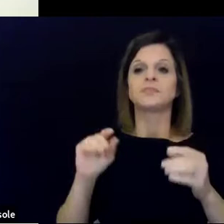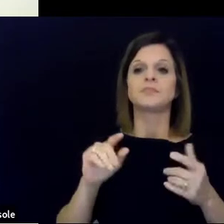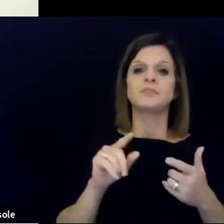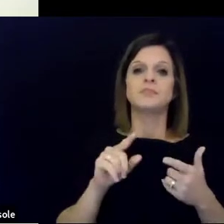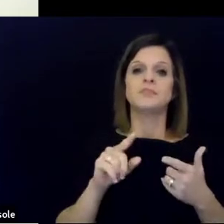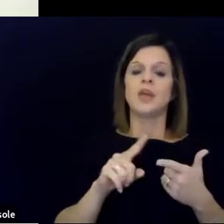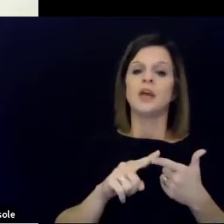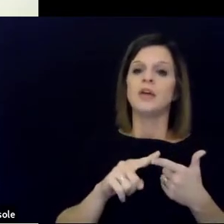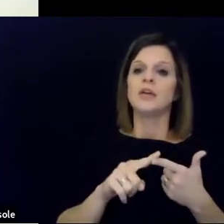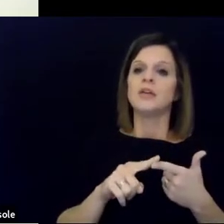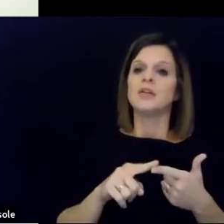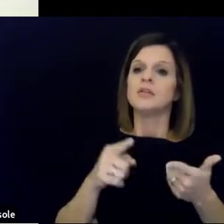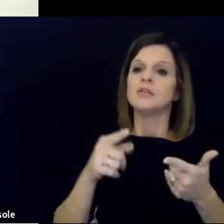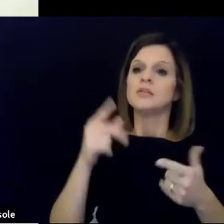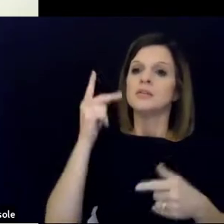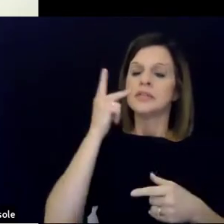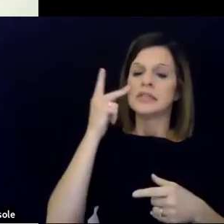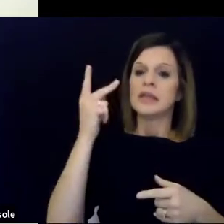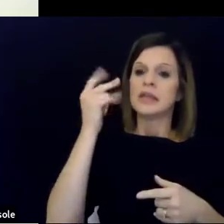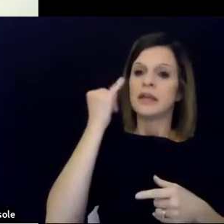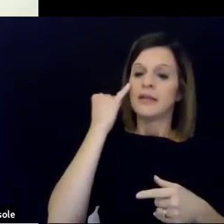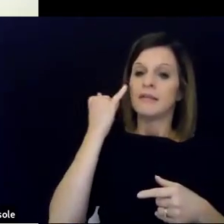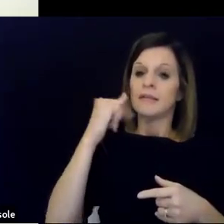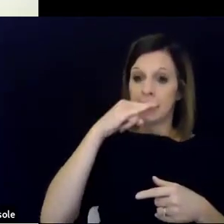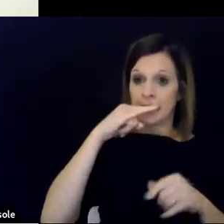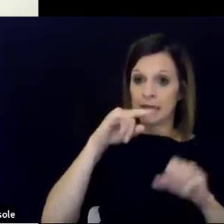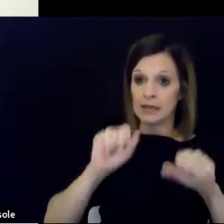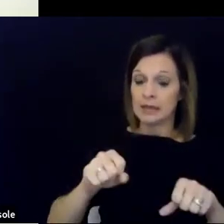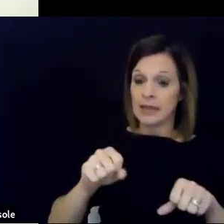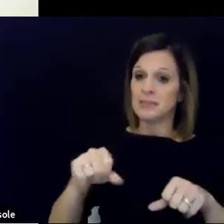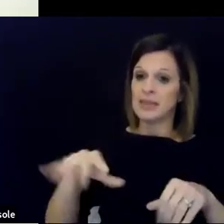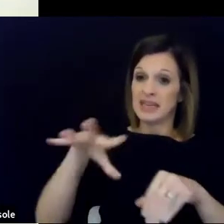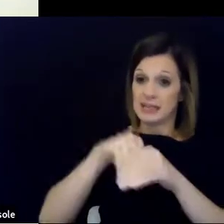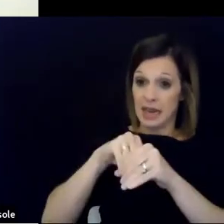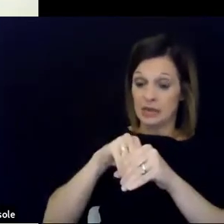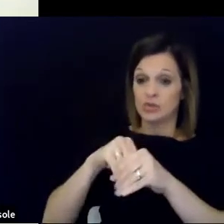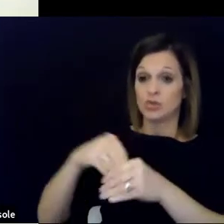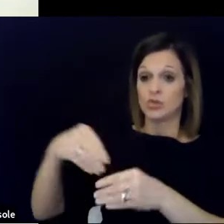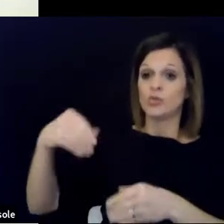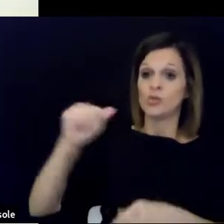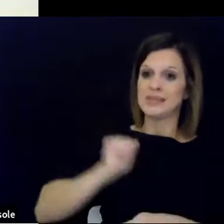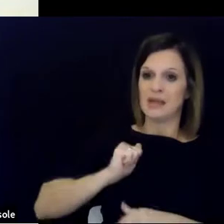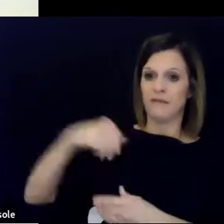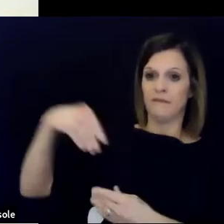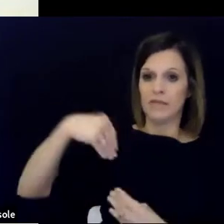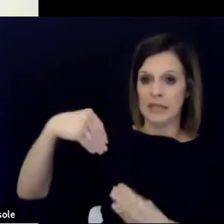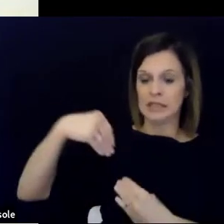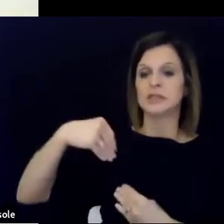So they're engaged with the button, but then if it is pulled out, react very, very calmly,